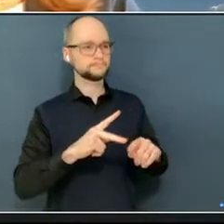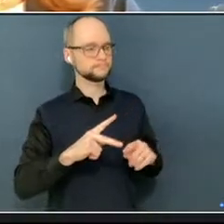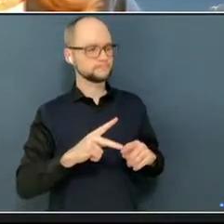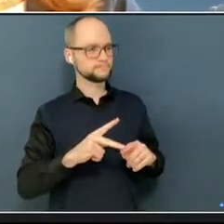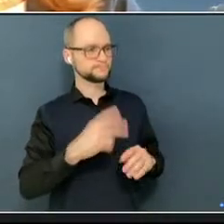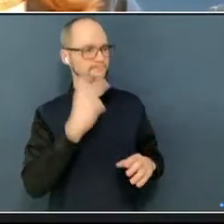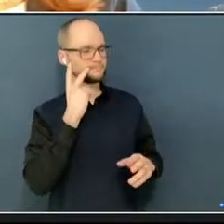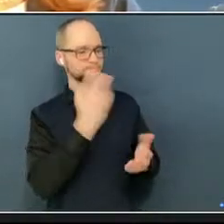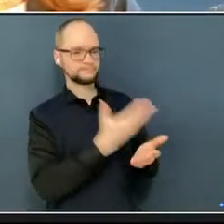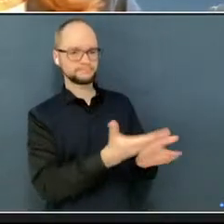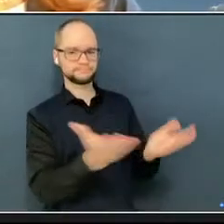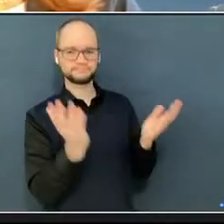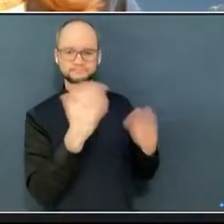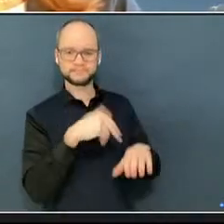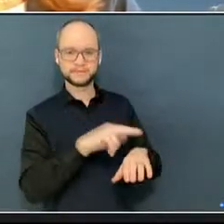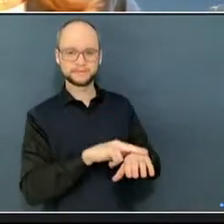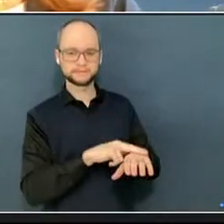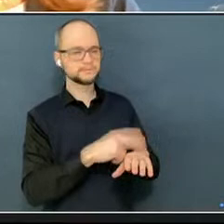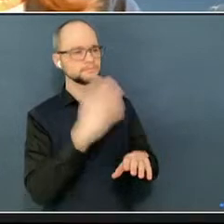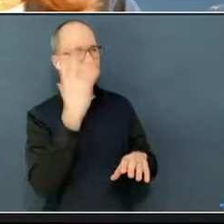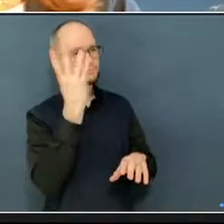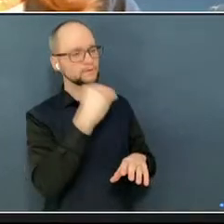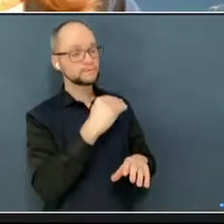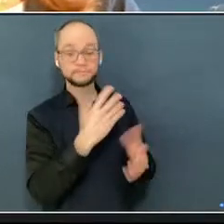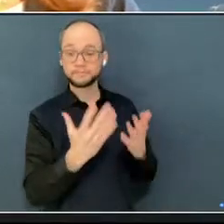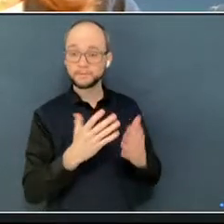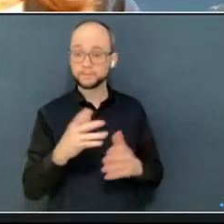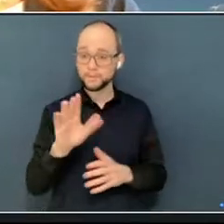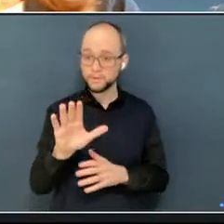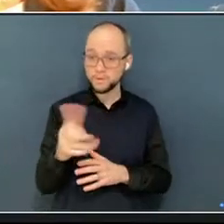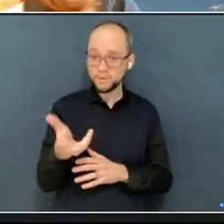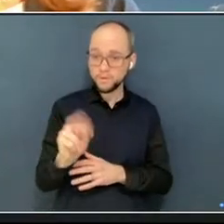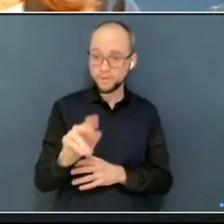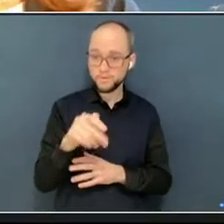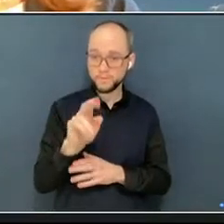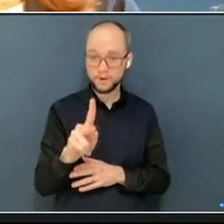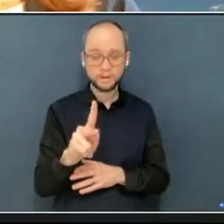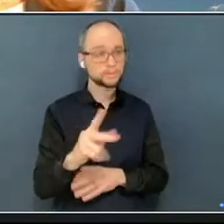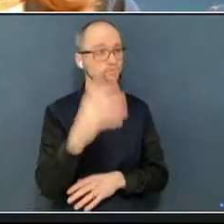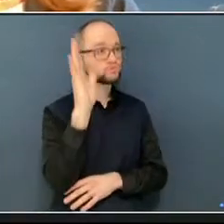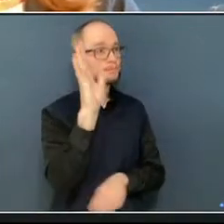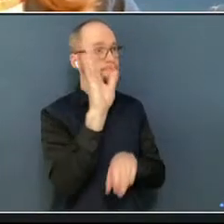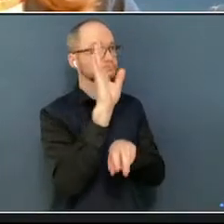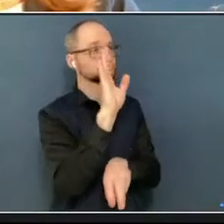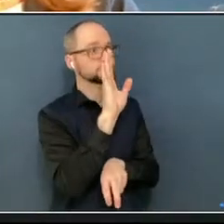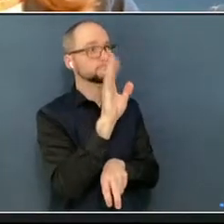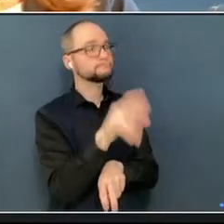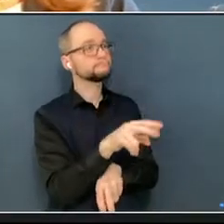out there and you sit under a tree. That's the only memory I have of my mother, my biological